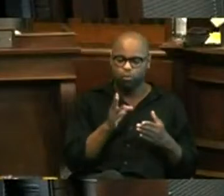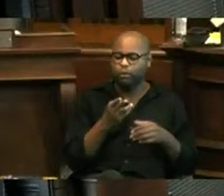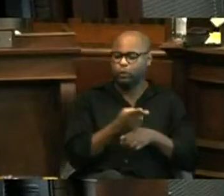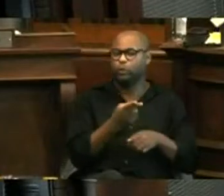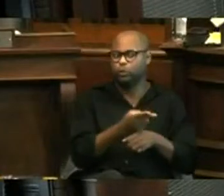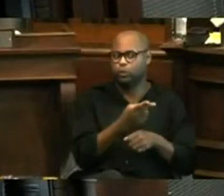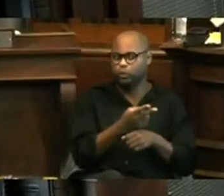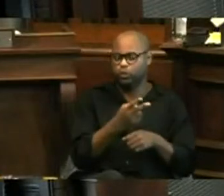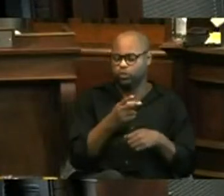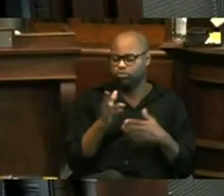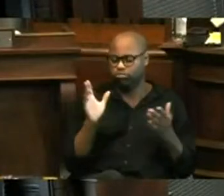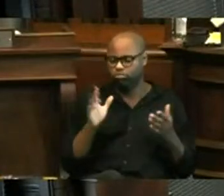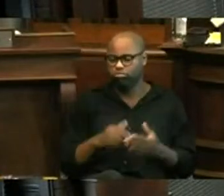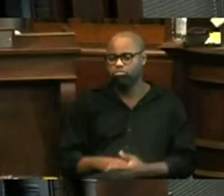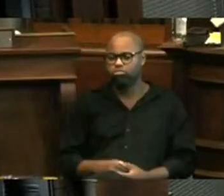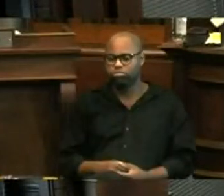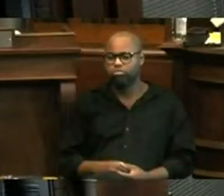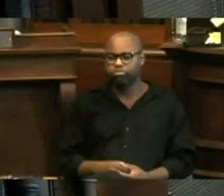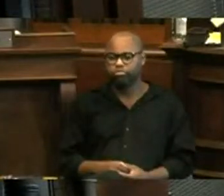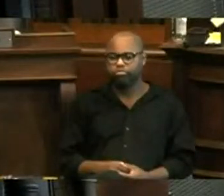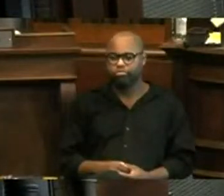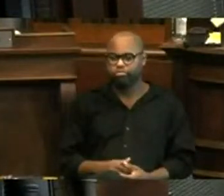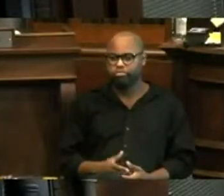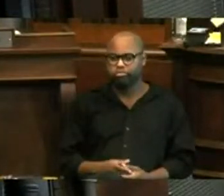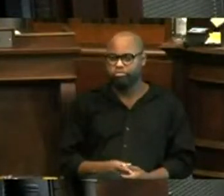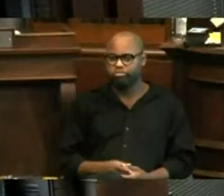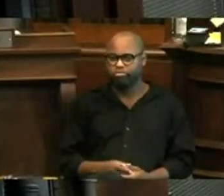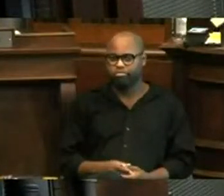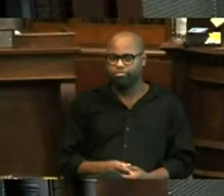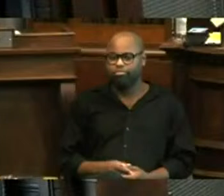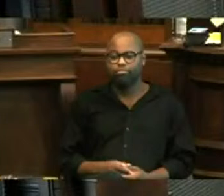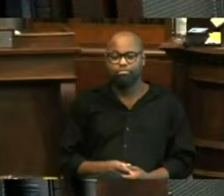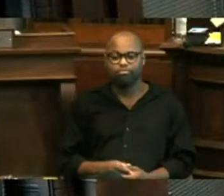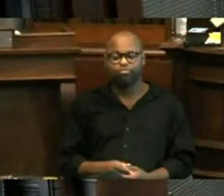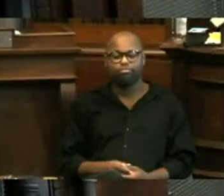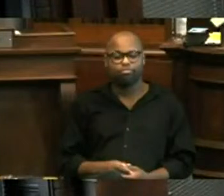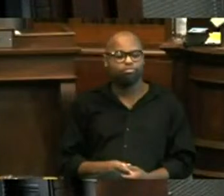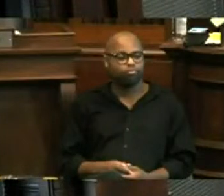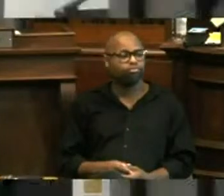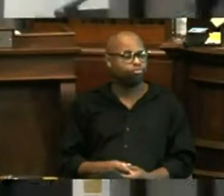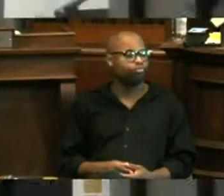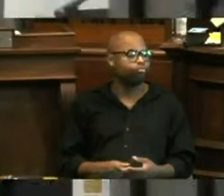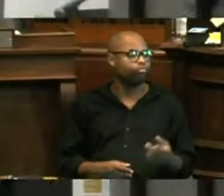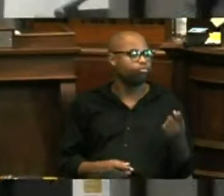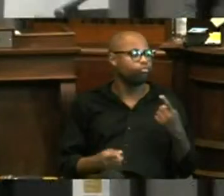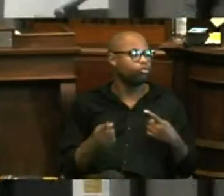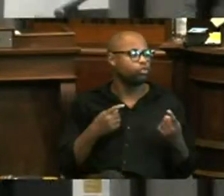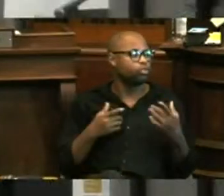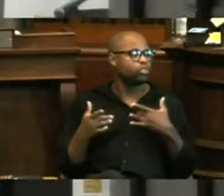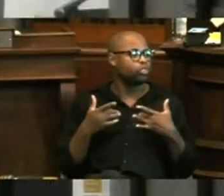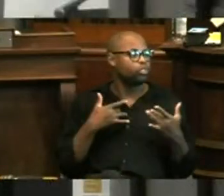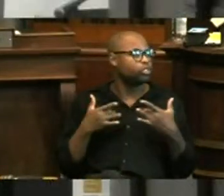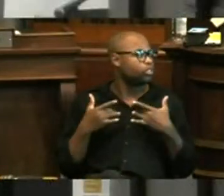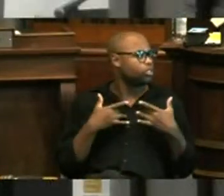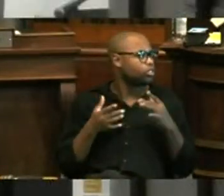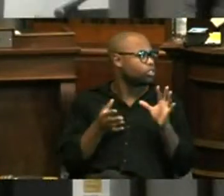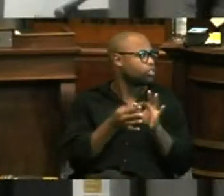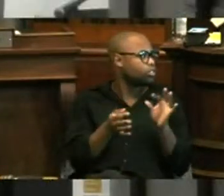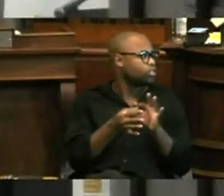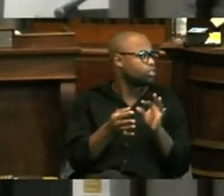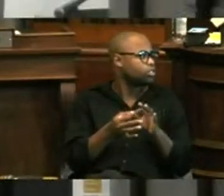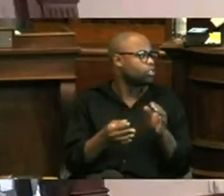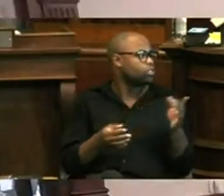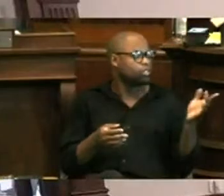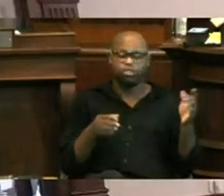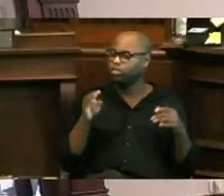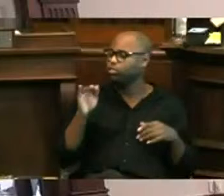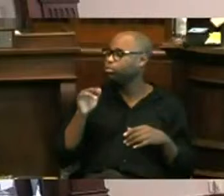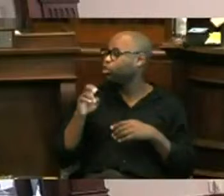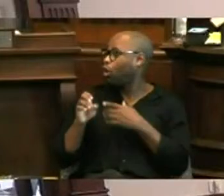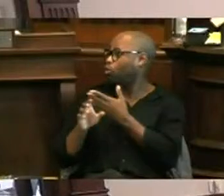the item will be in effect. Oka.